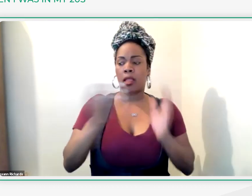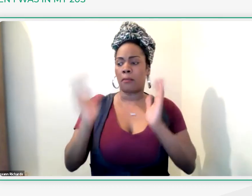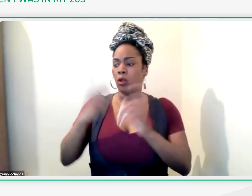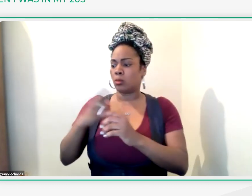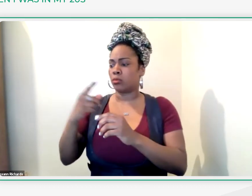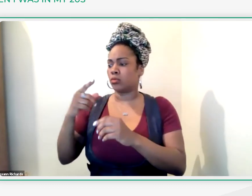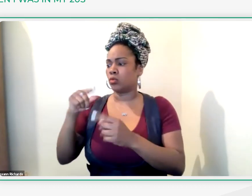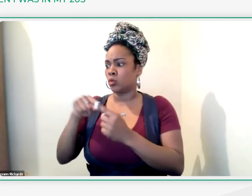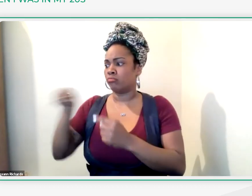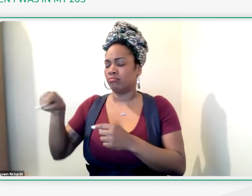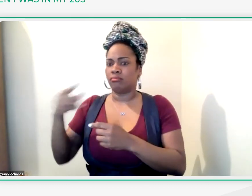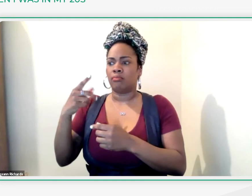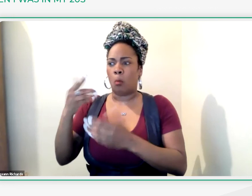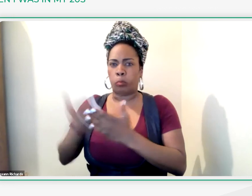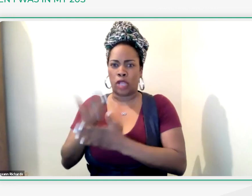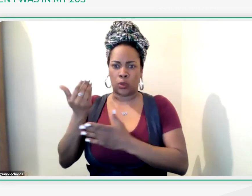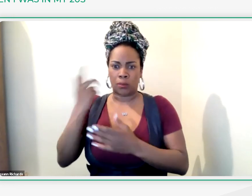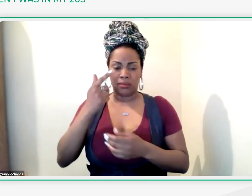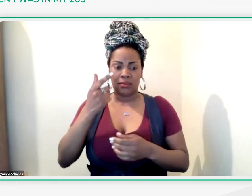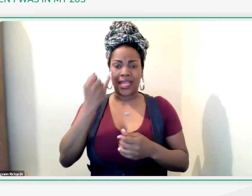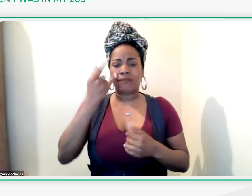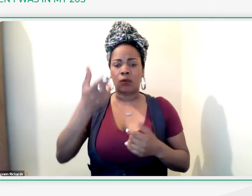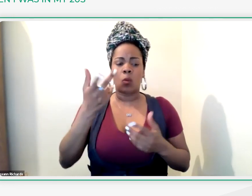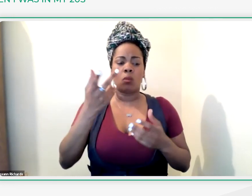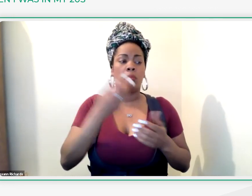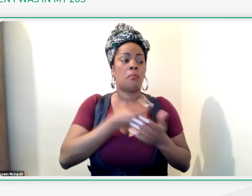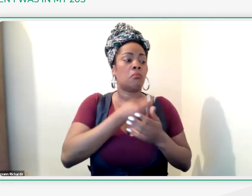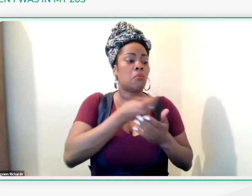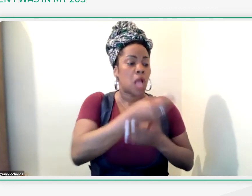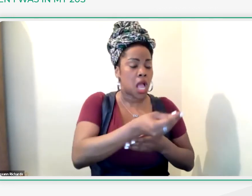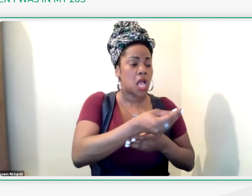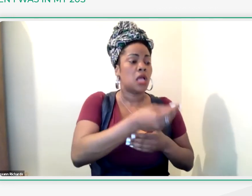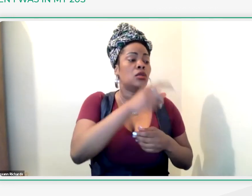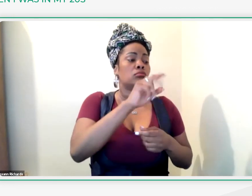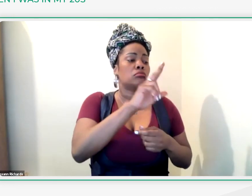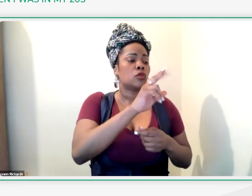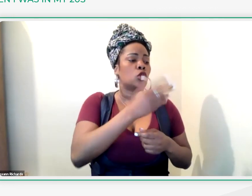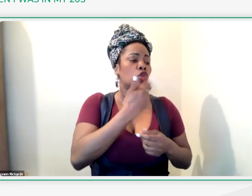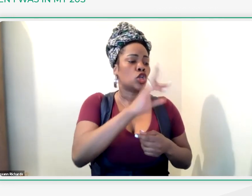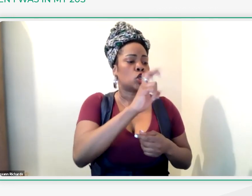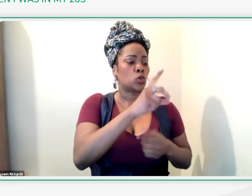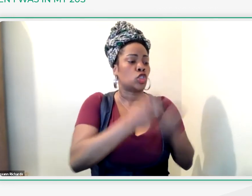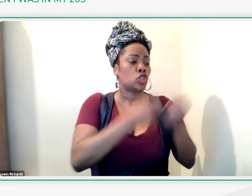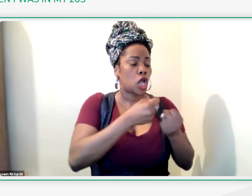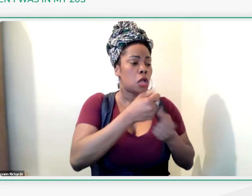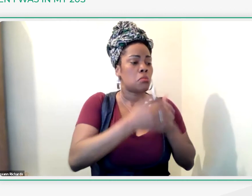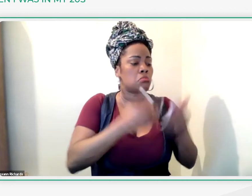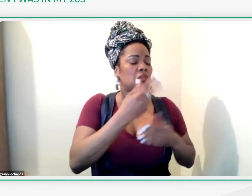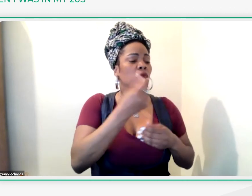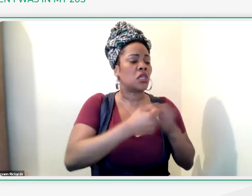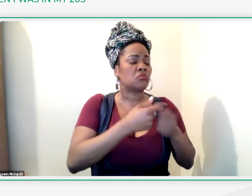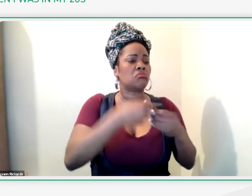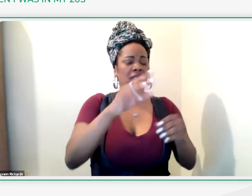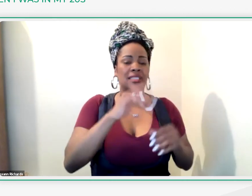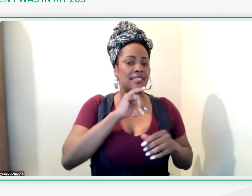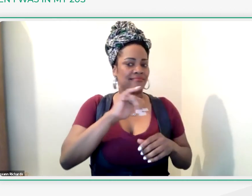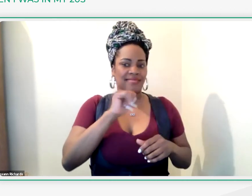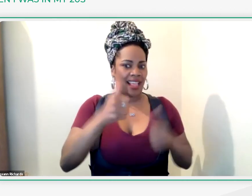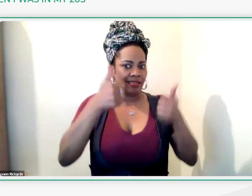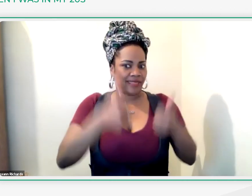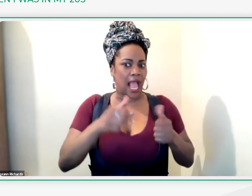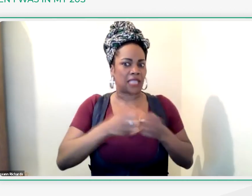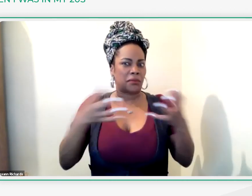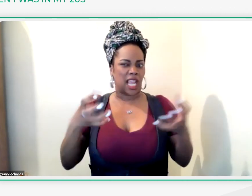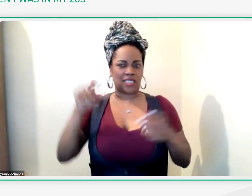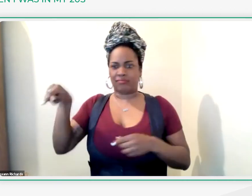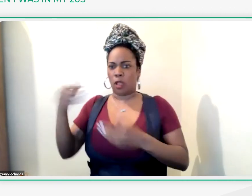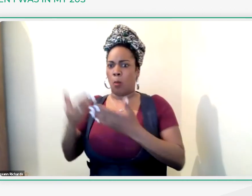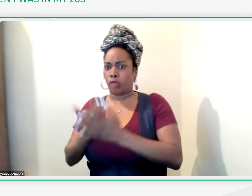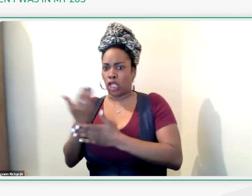So a used car compared to a brand new car, you can buy a used car that's done pretty